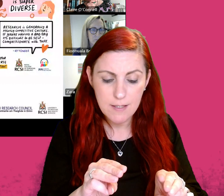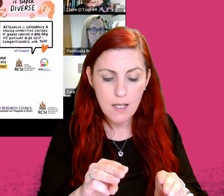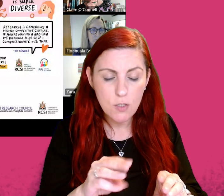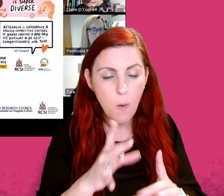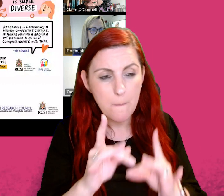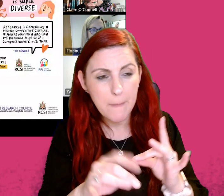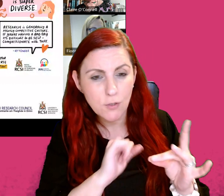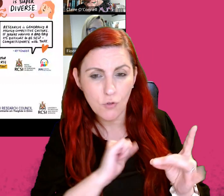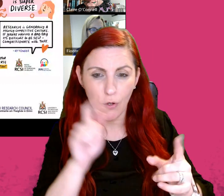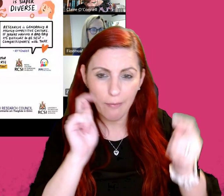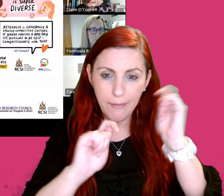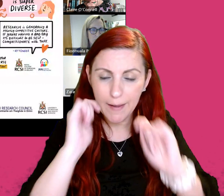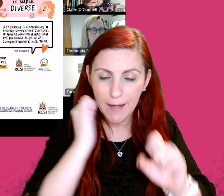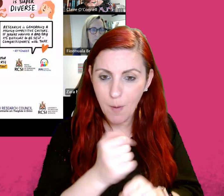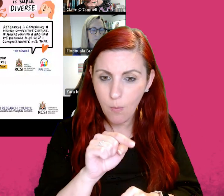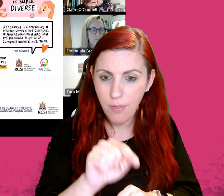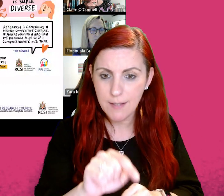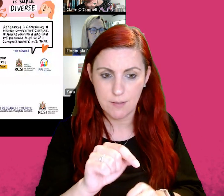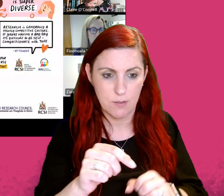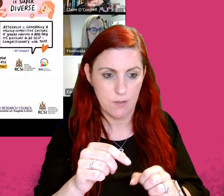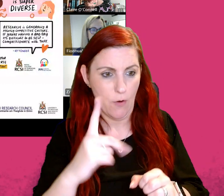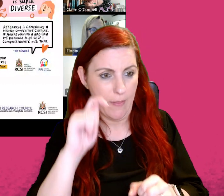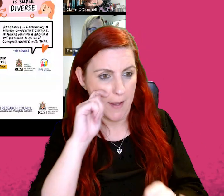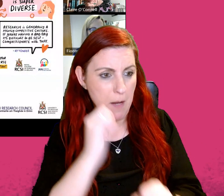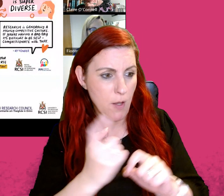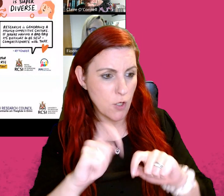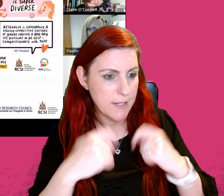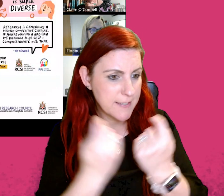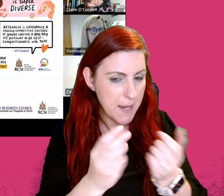account you know the needs of your team members and make sure that you've had a conversation about